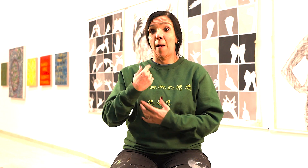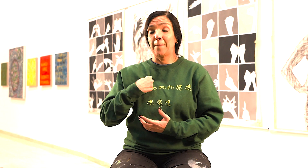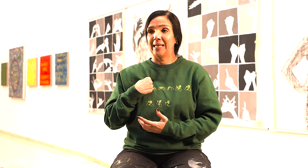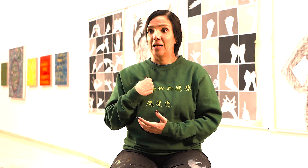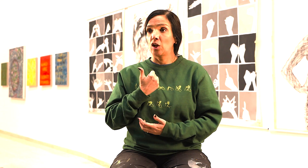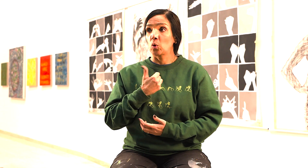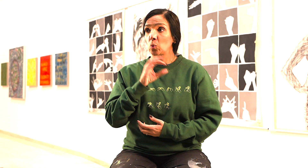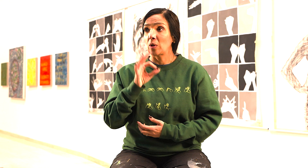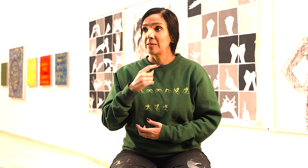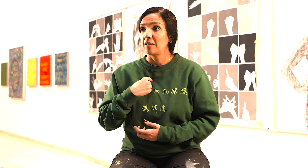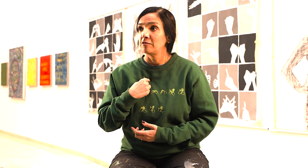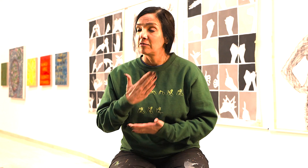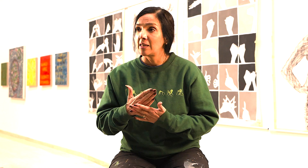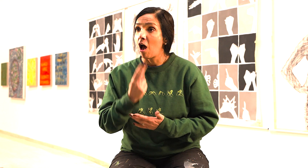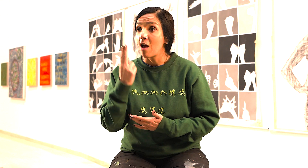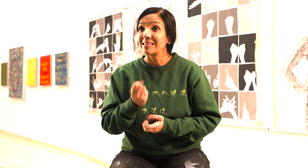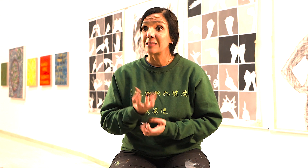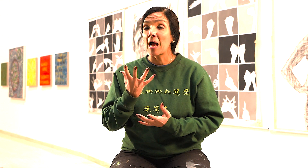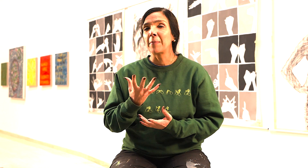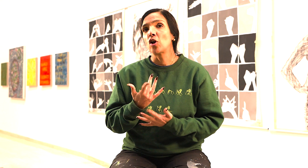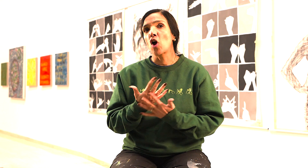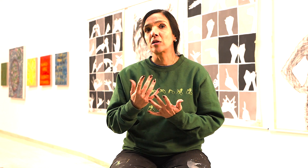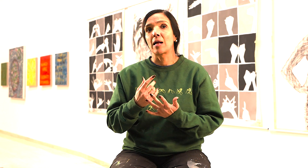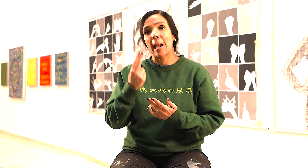Ah, which artist inspires me? It's a really good question.